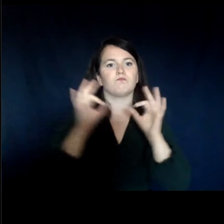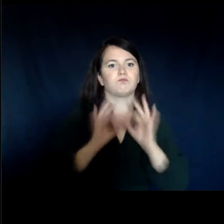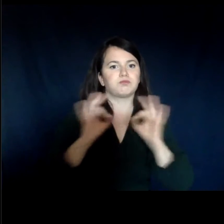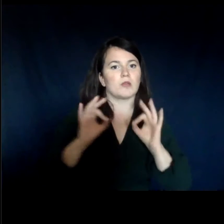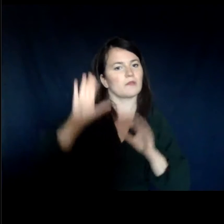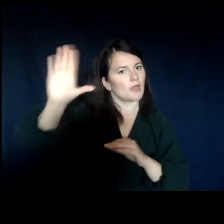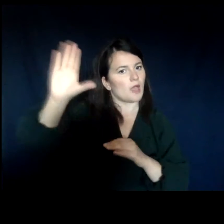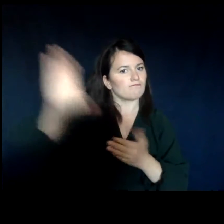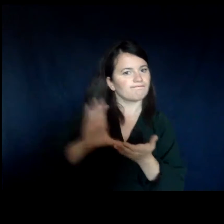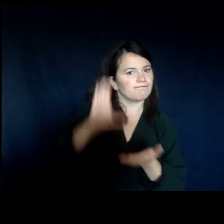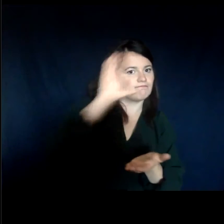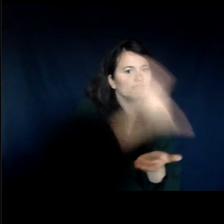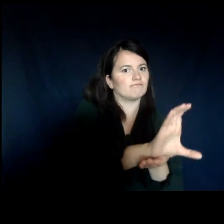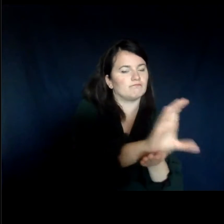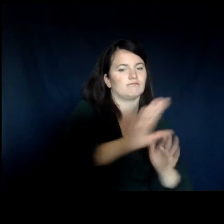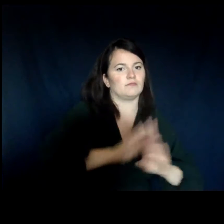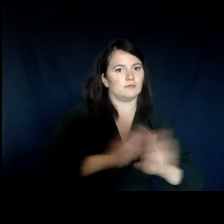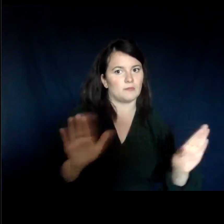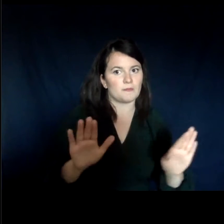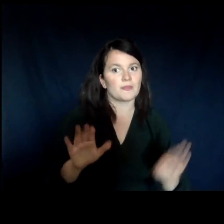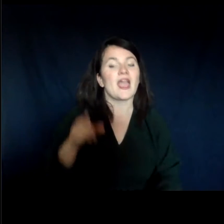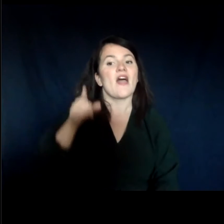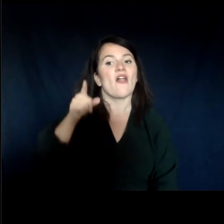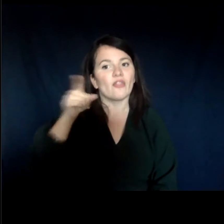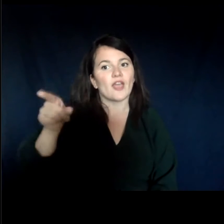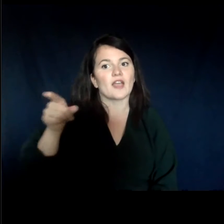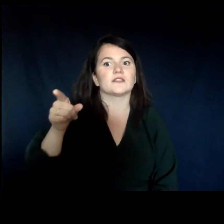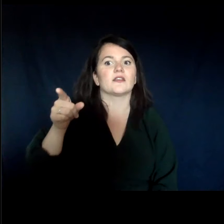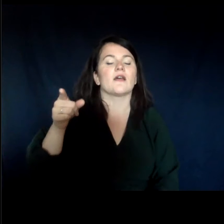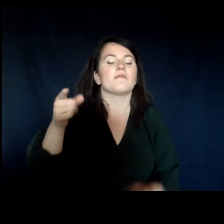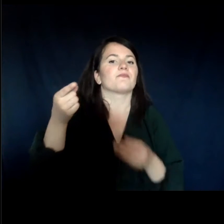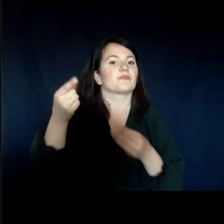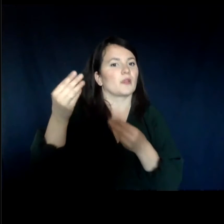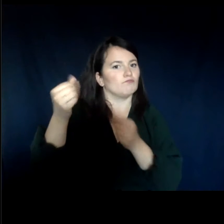It's financial liquidity for them. That means in practice